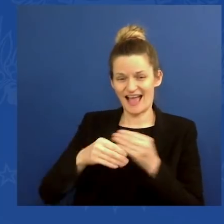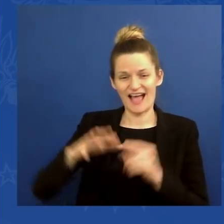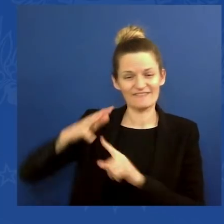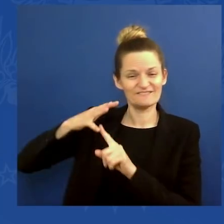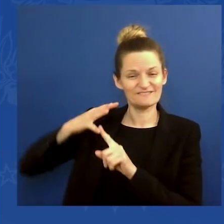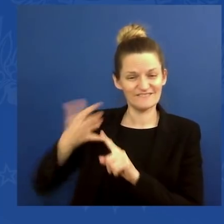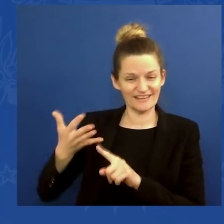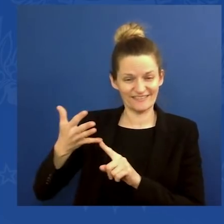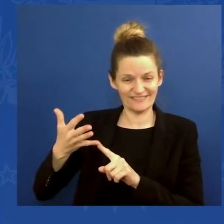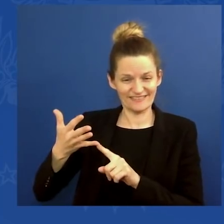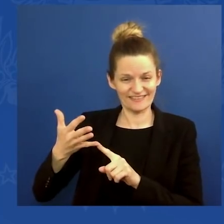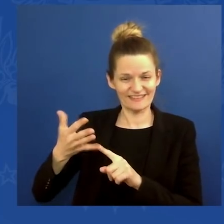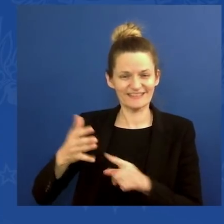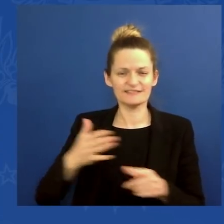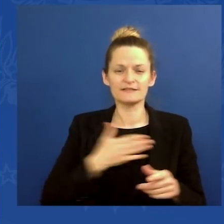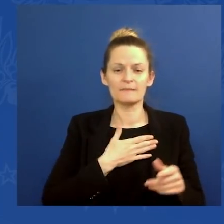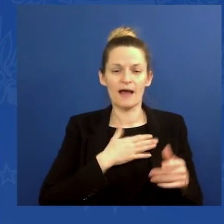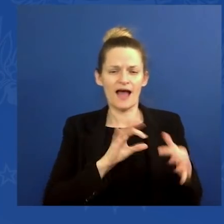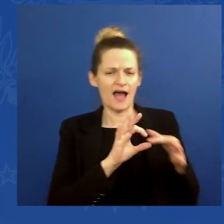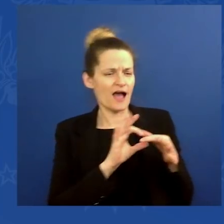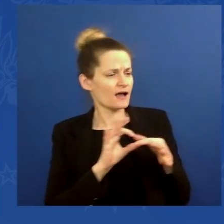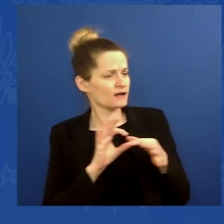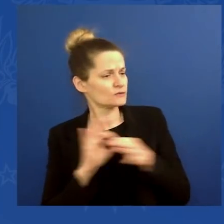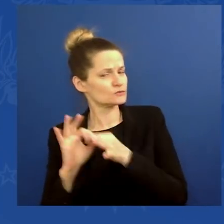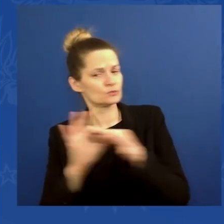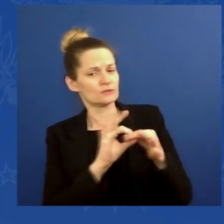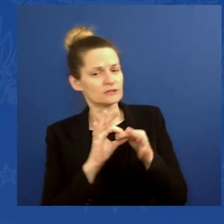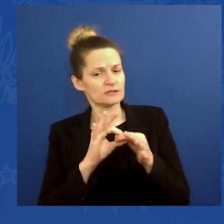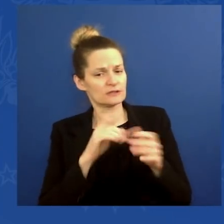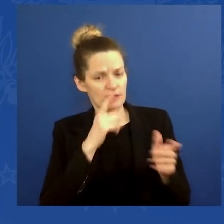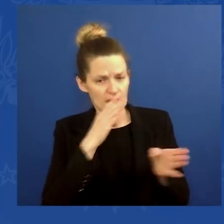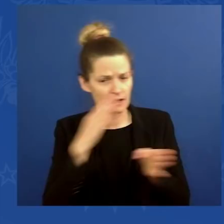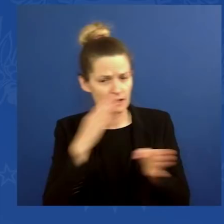and that's support of our relationship between Ireland and the United States,